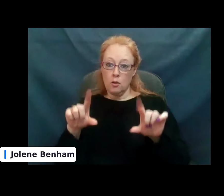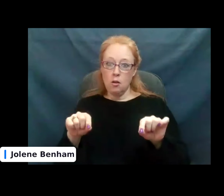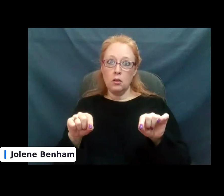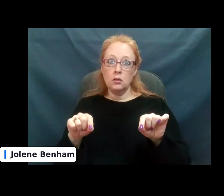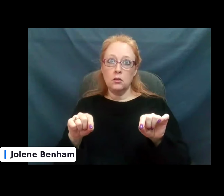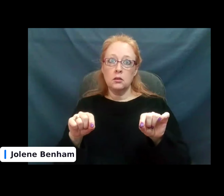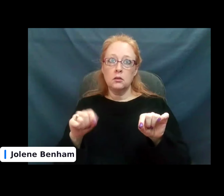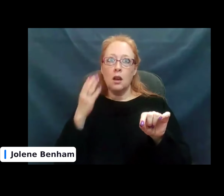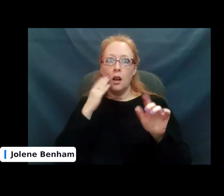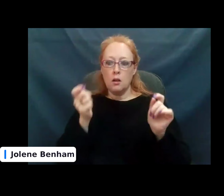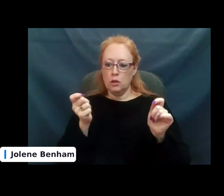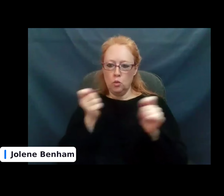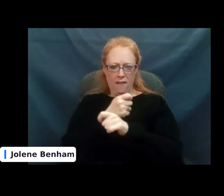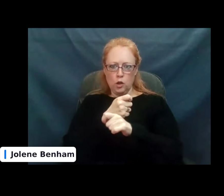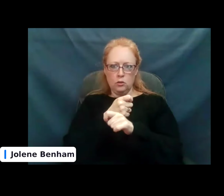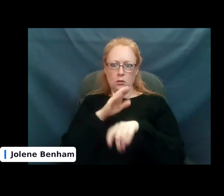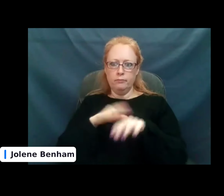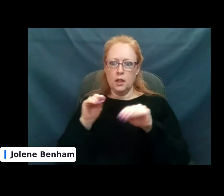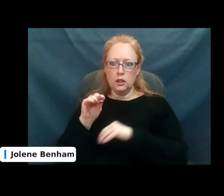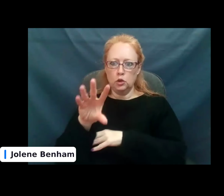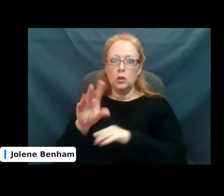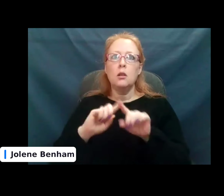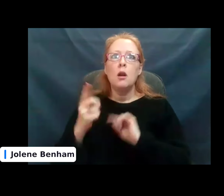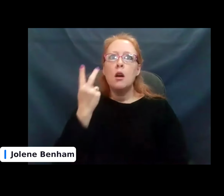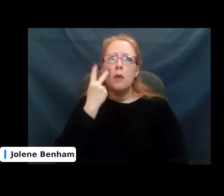But just taking a look at the cards.